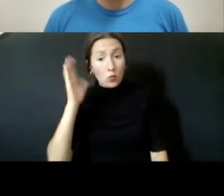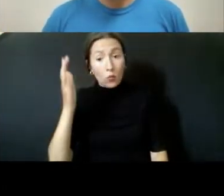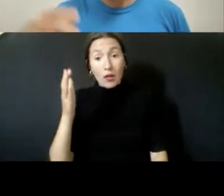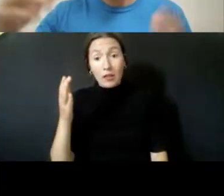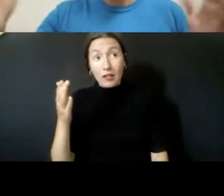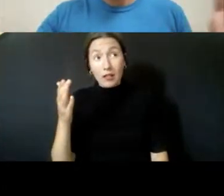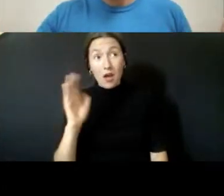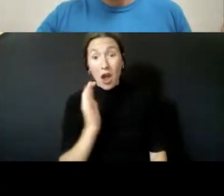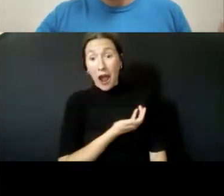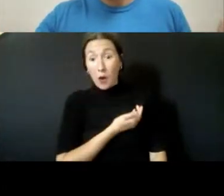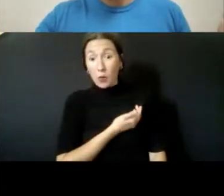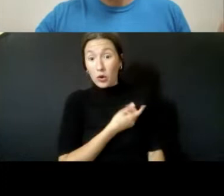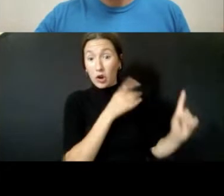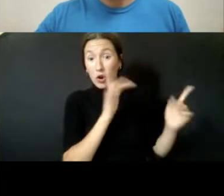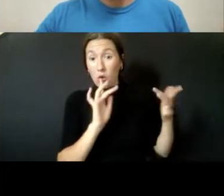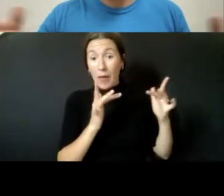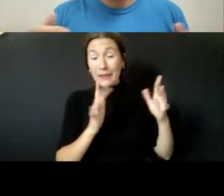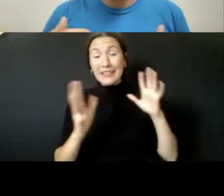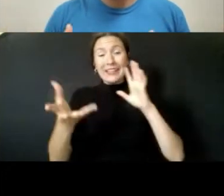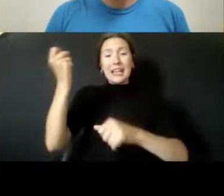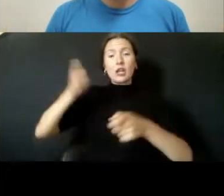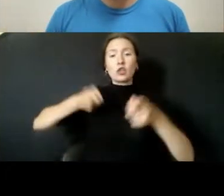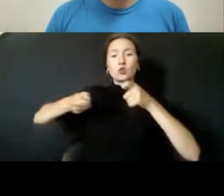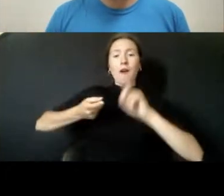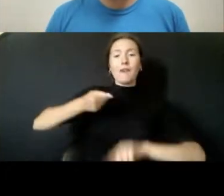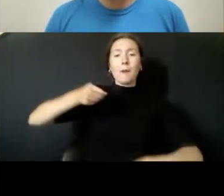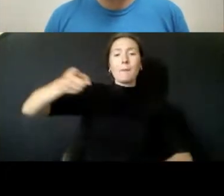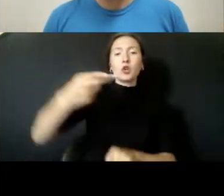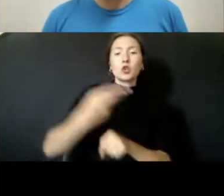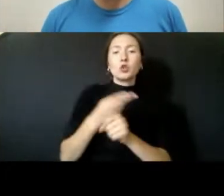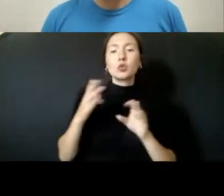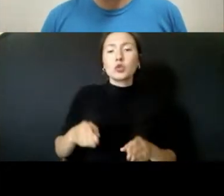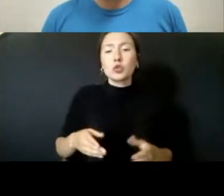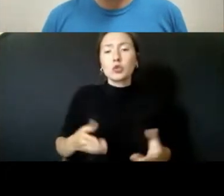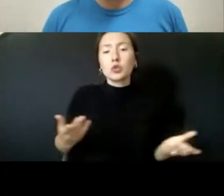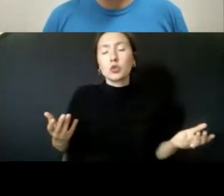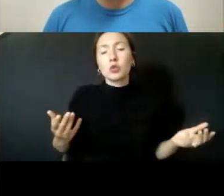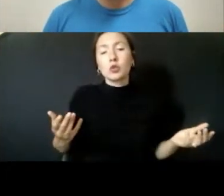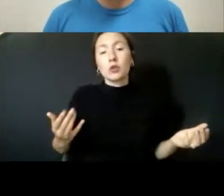animation are we are we risking um you know is it is it too fast of an animation what are the